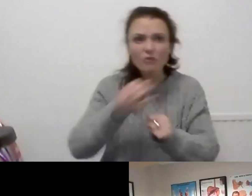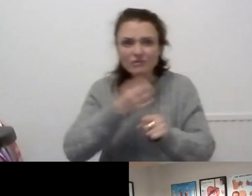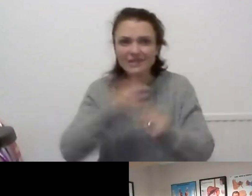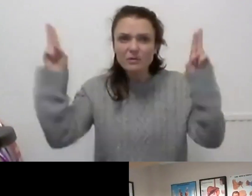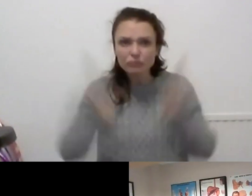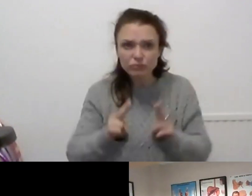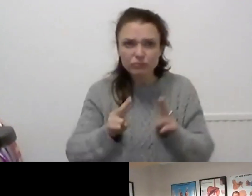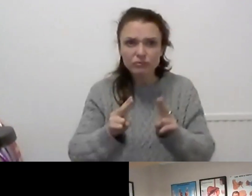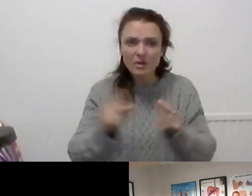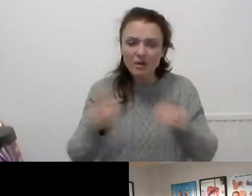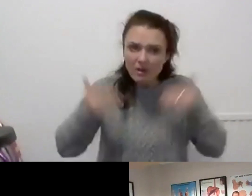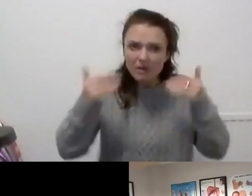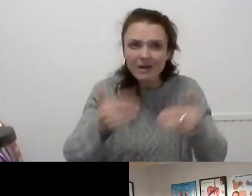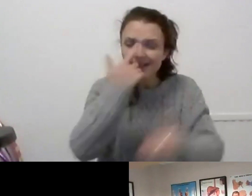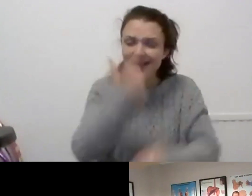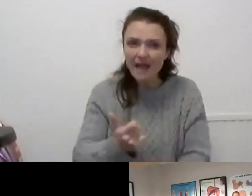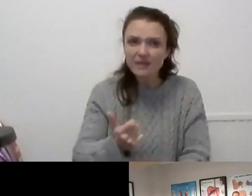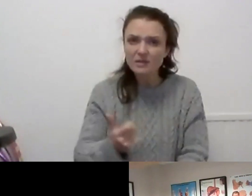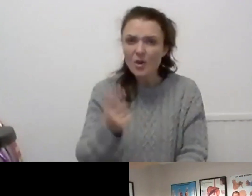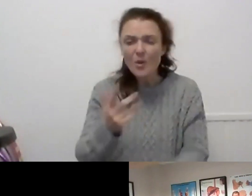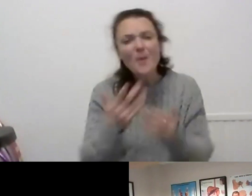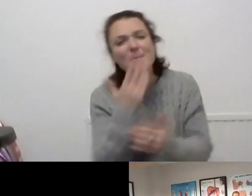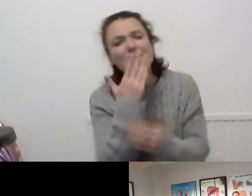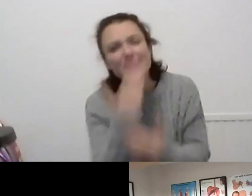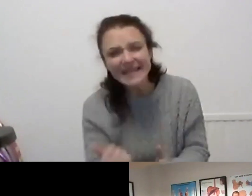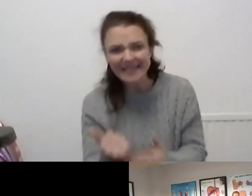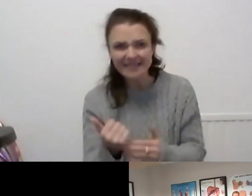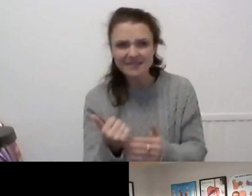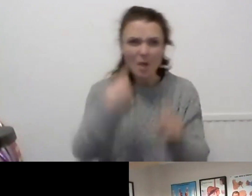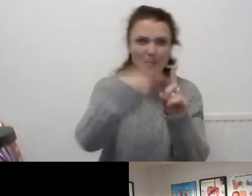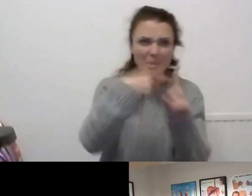write down the positives. Why should I have the vaccine or write down the negatives,